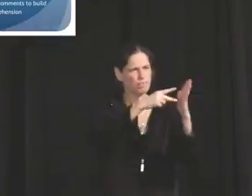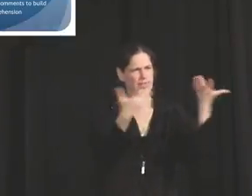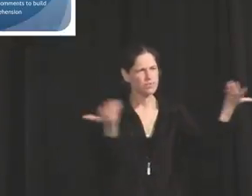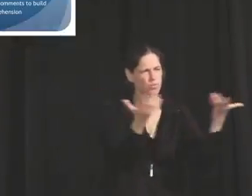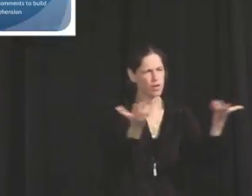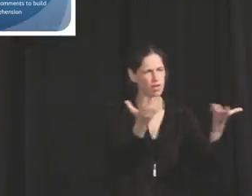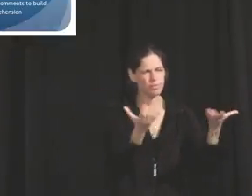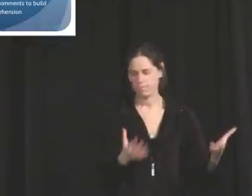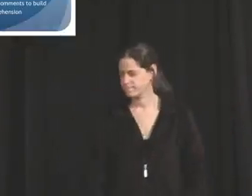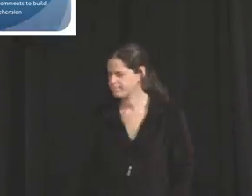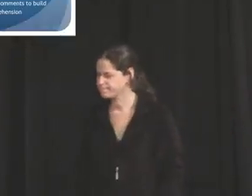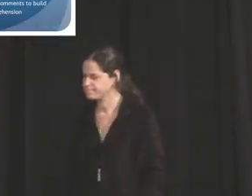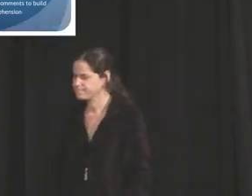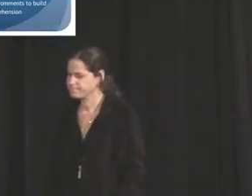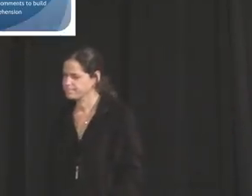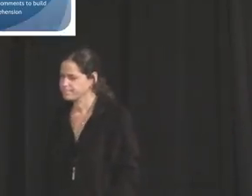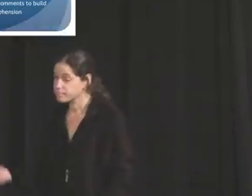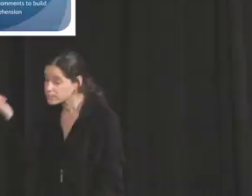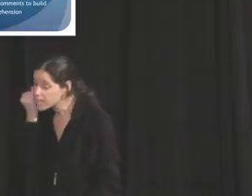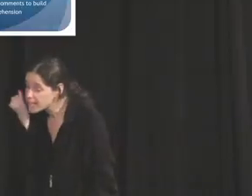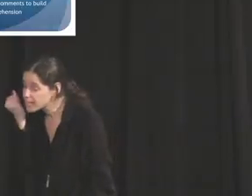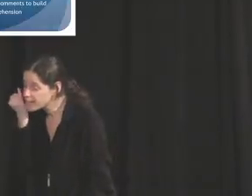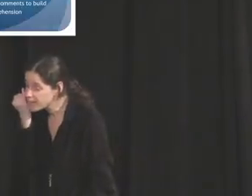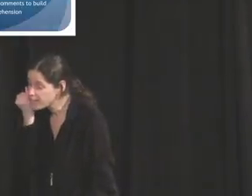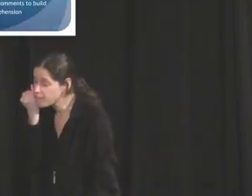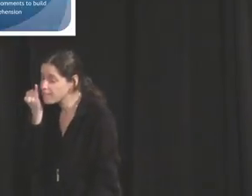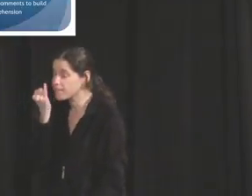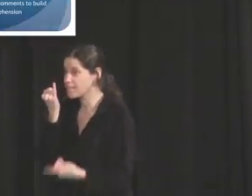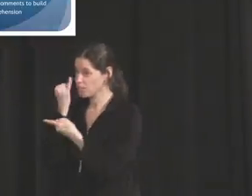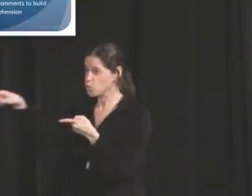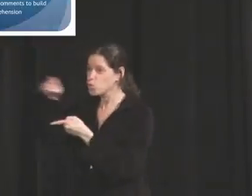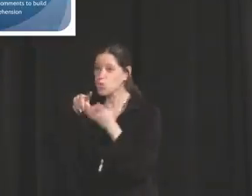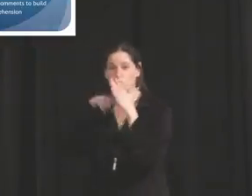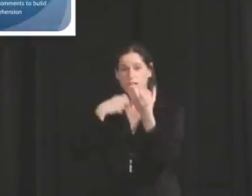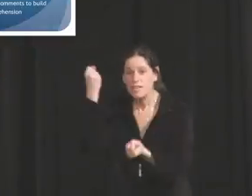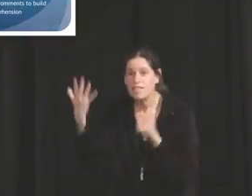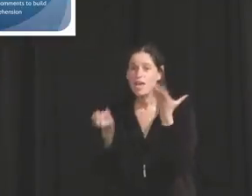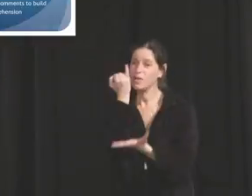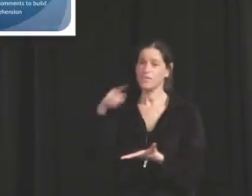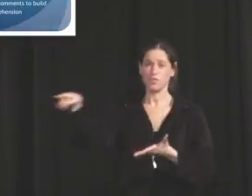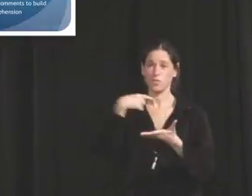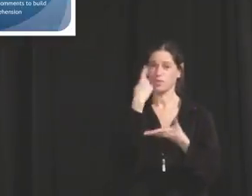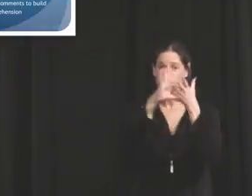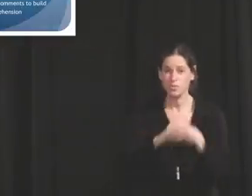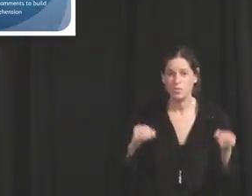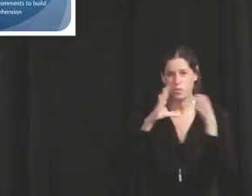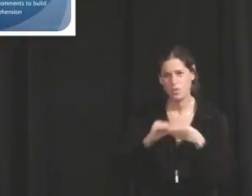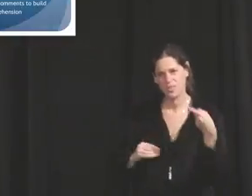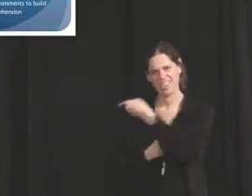Explain what an unfamiliar word means.